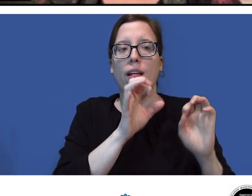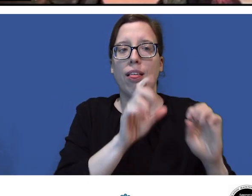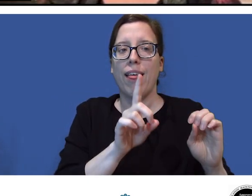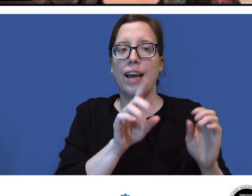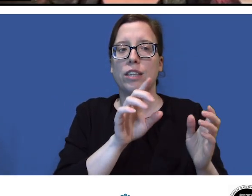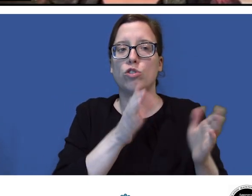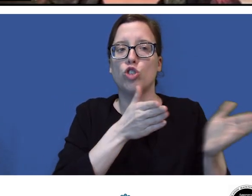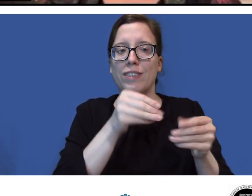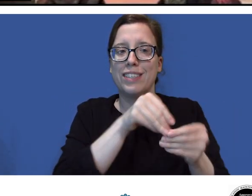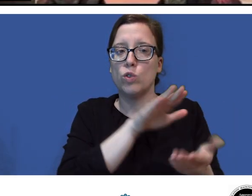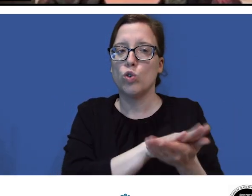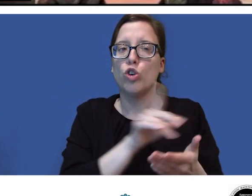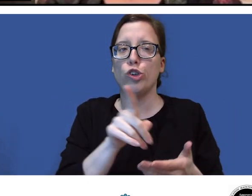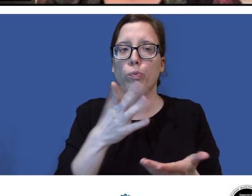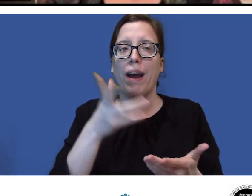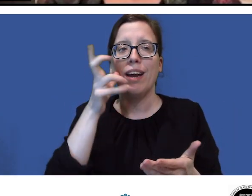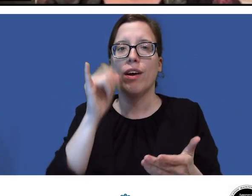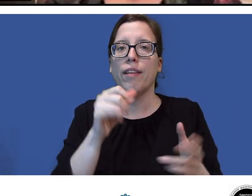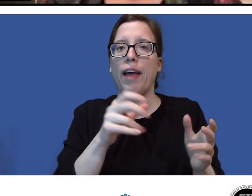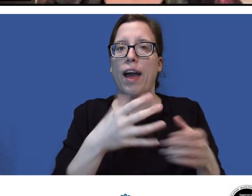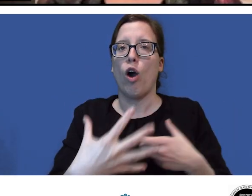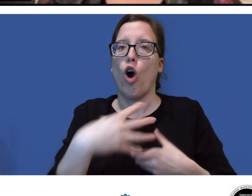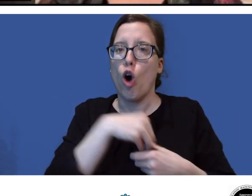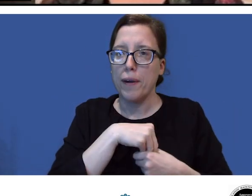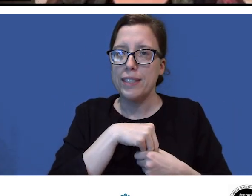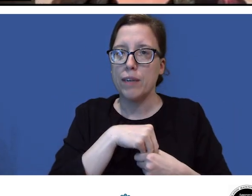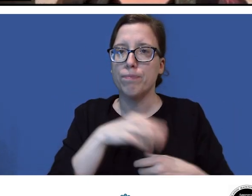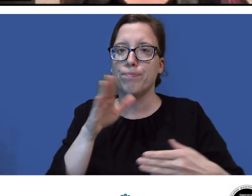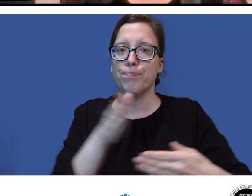as a spectrum. You hear about autism spectrum disorders. Well,